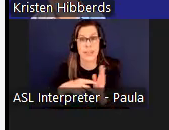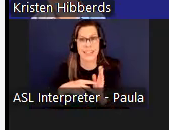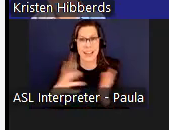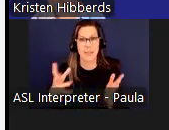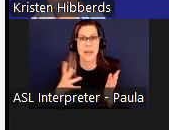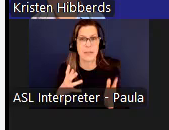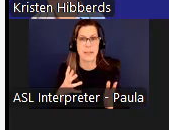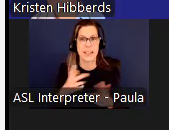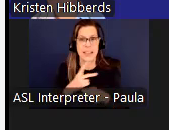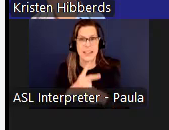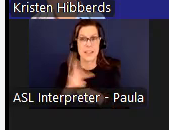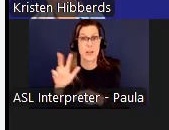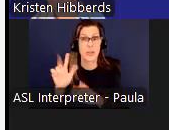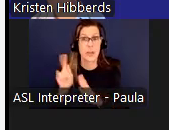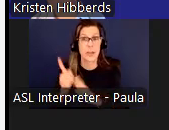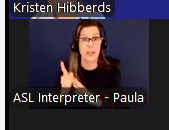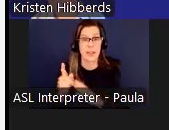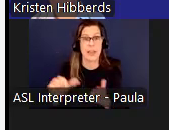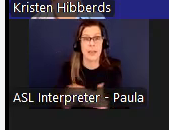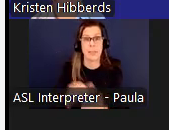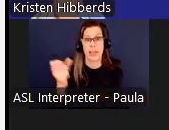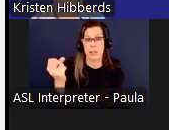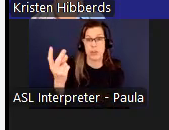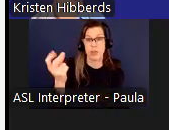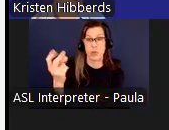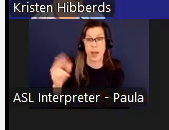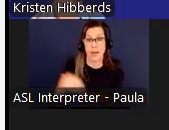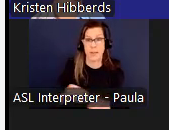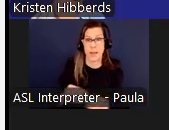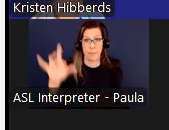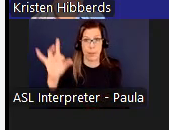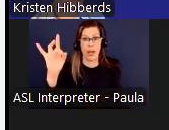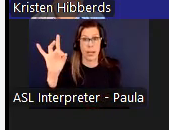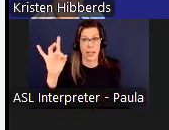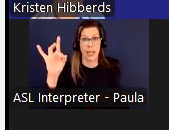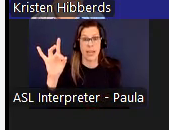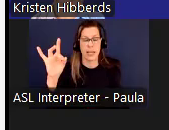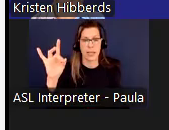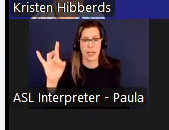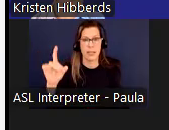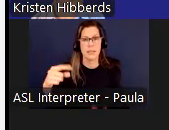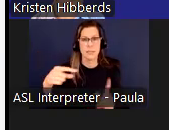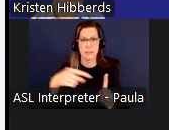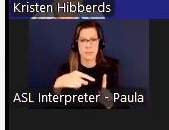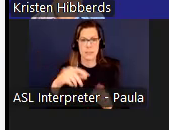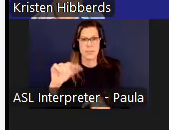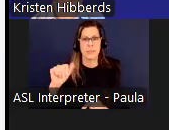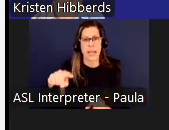don't I want to be sent to the three minutes on page 12 #8 where it talks about APS risk management.